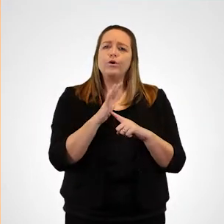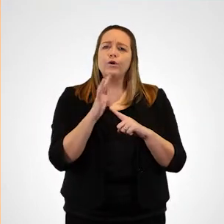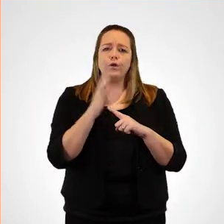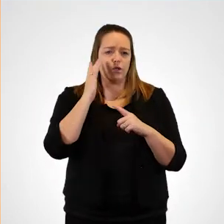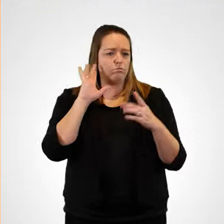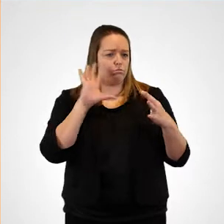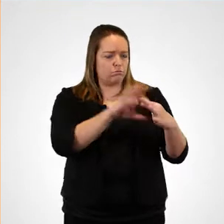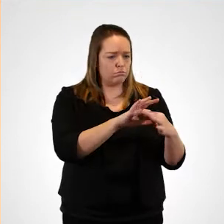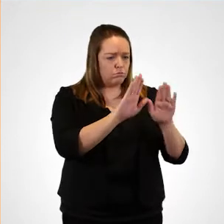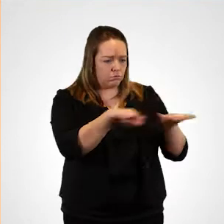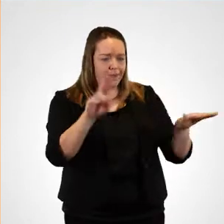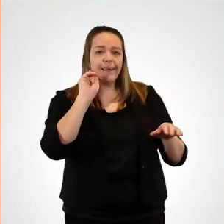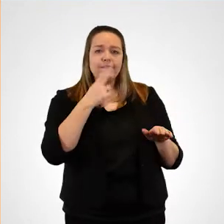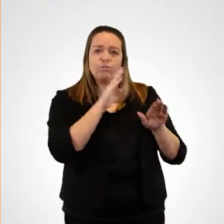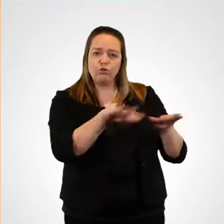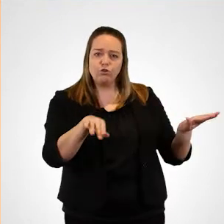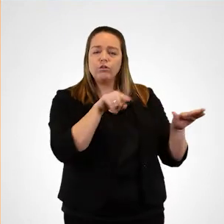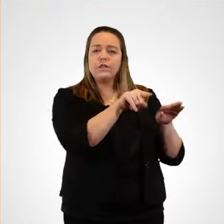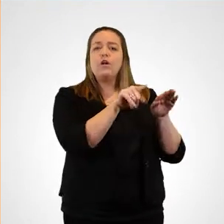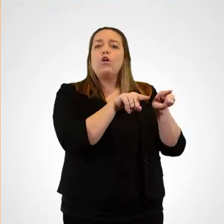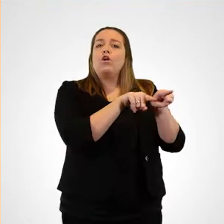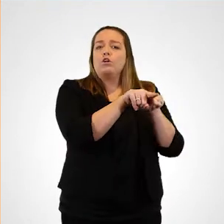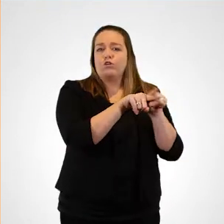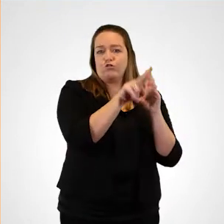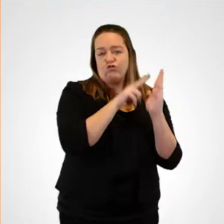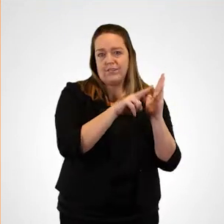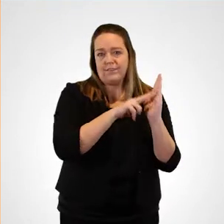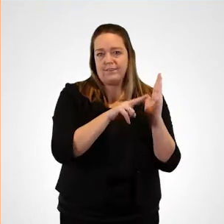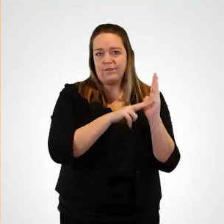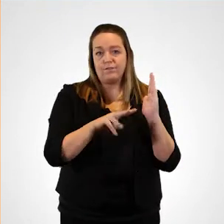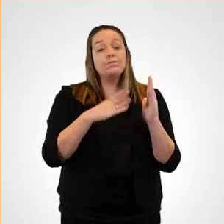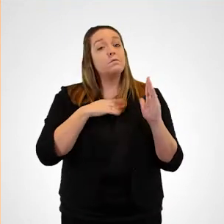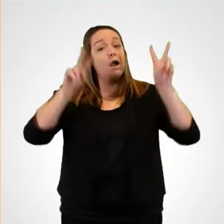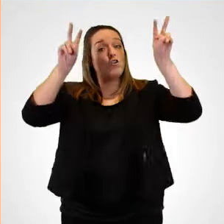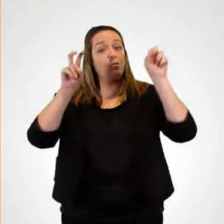in relation to the way that deaf children learn to read and this is the topic of this lecture.